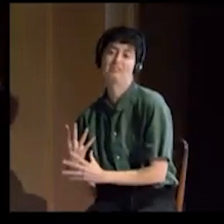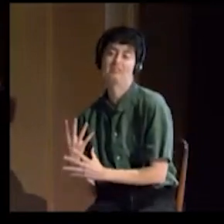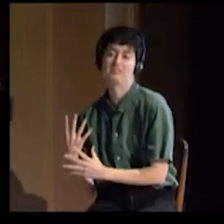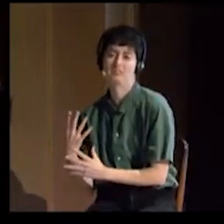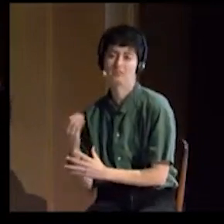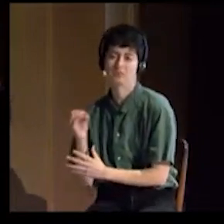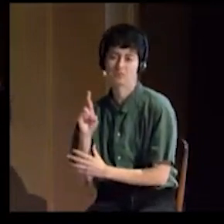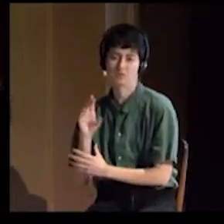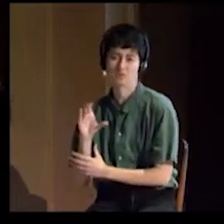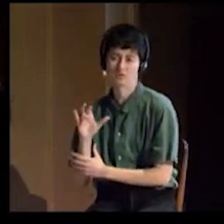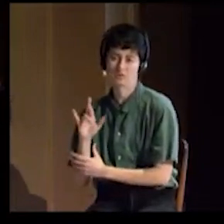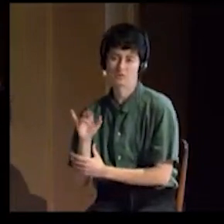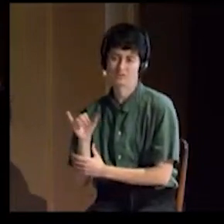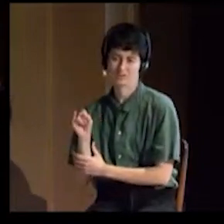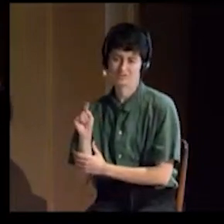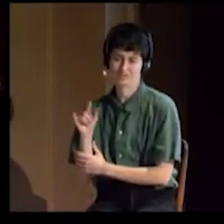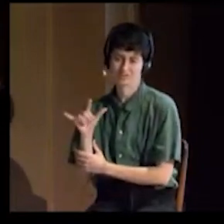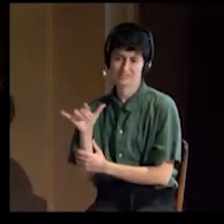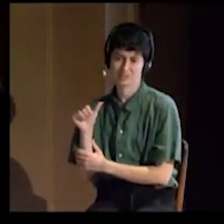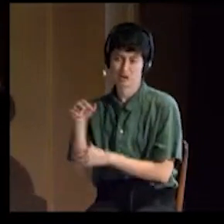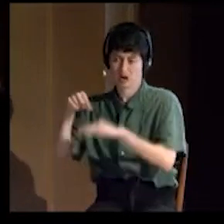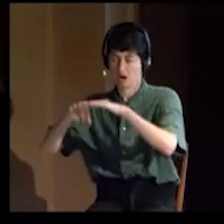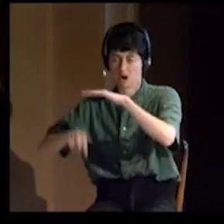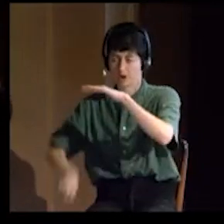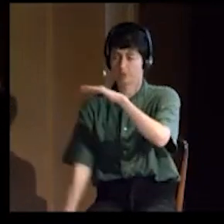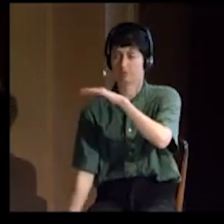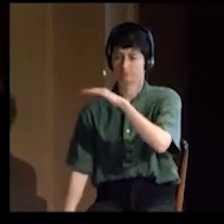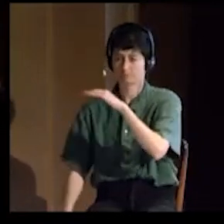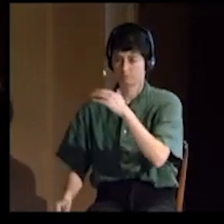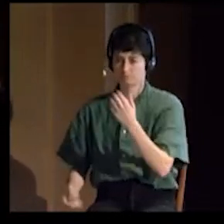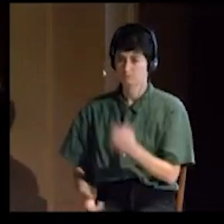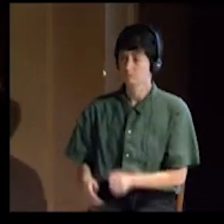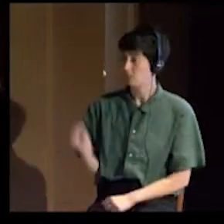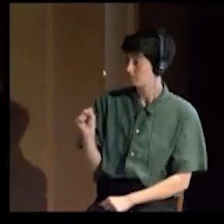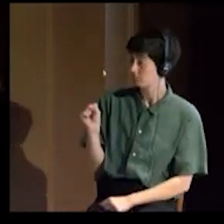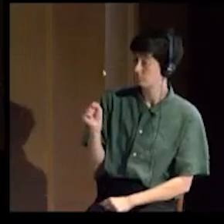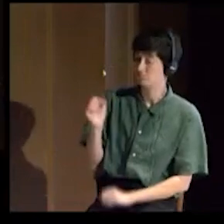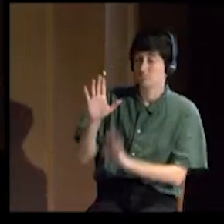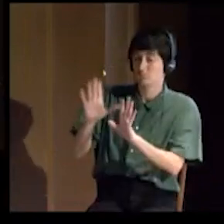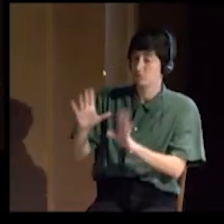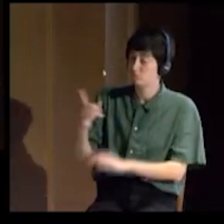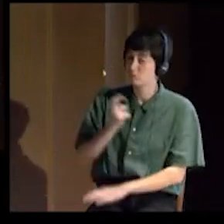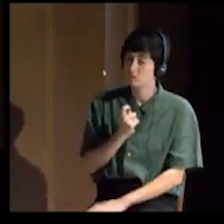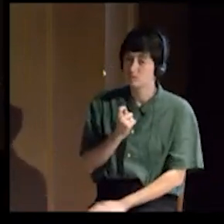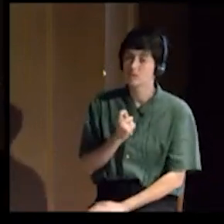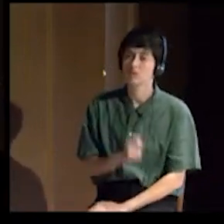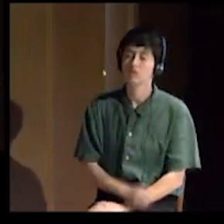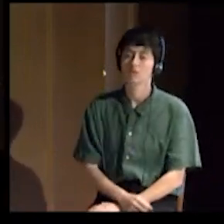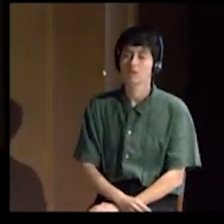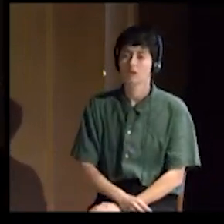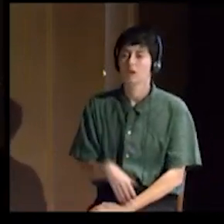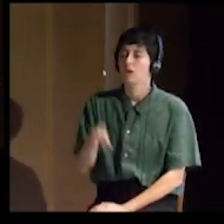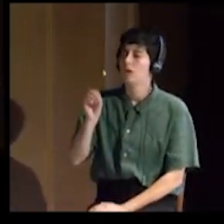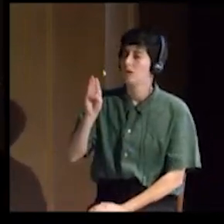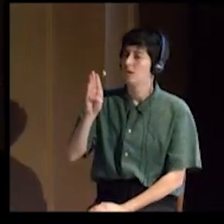Yes, yes. So that's a, that's a great question. And where you get obsidians mostly are in rifts.